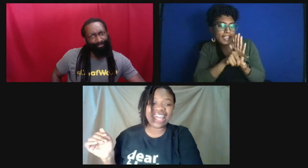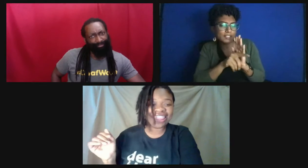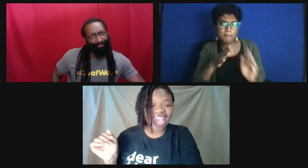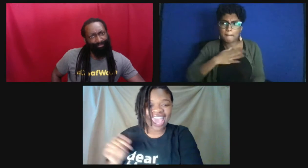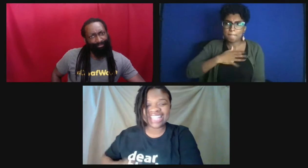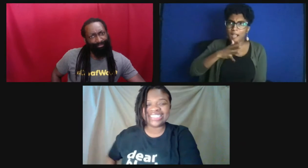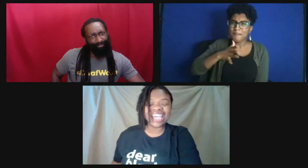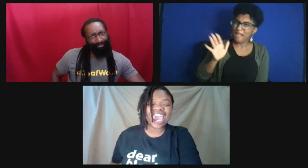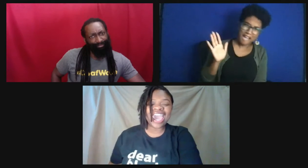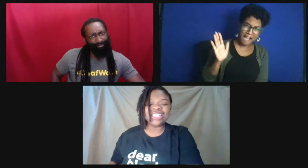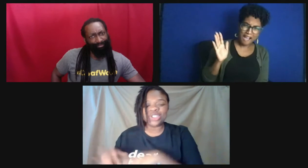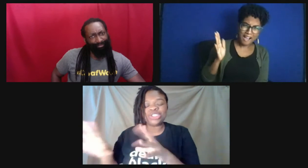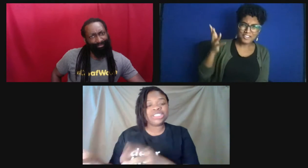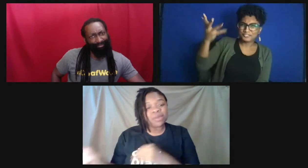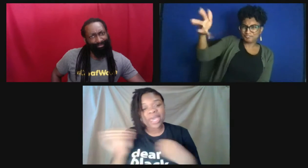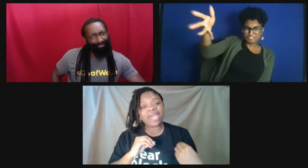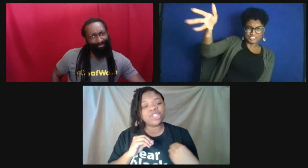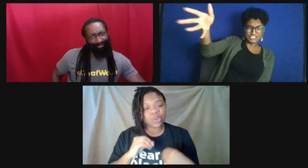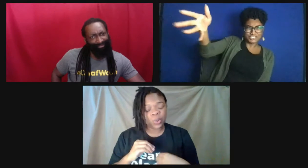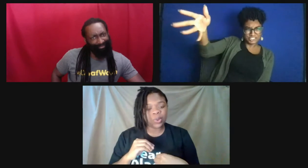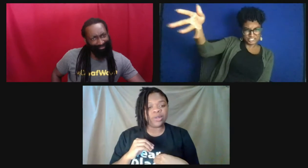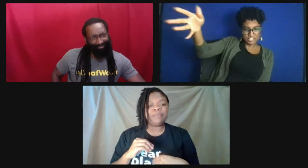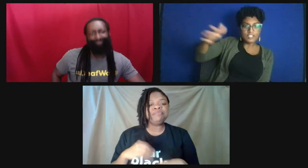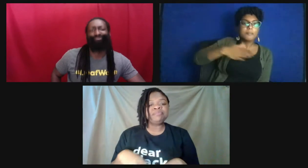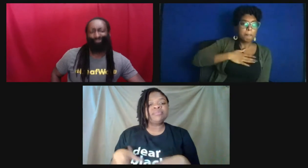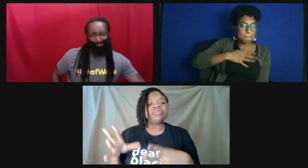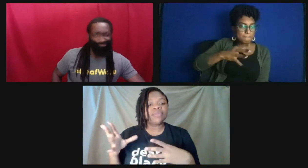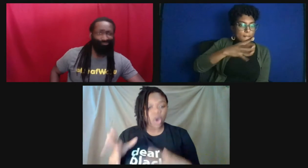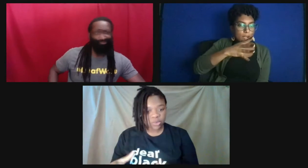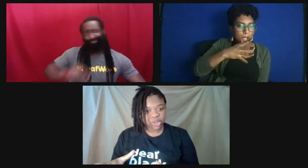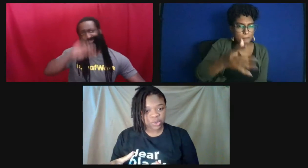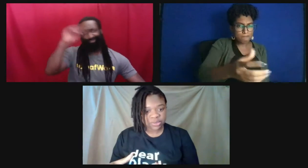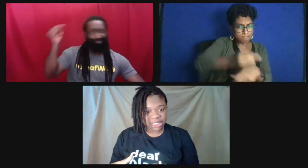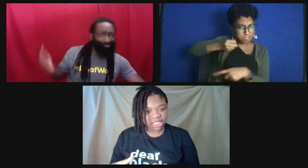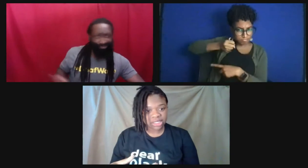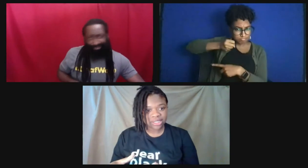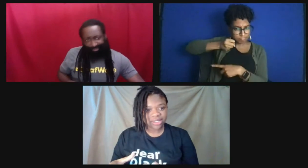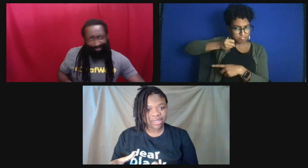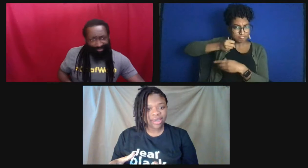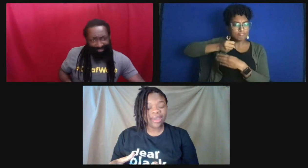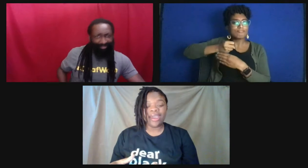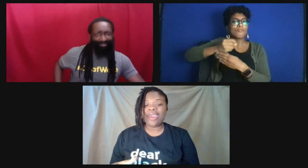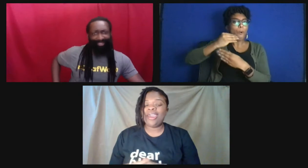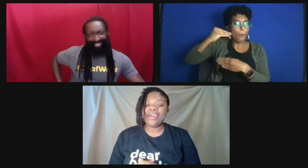forget that and so she took me out of school, homeschooled me- Mm-hmm!